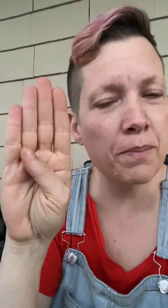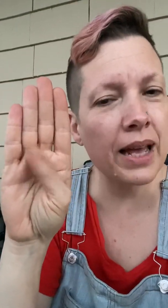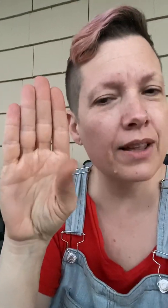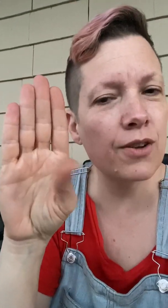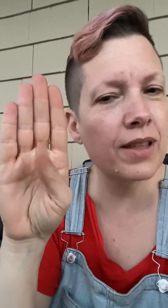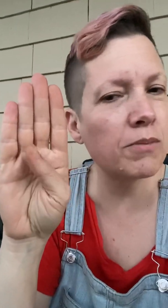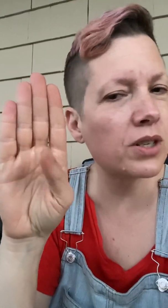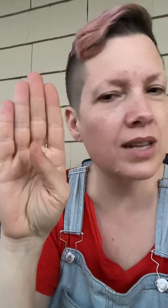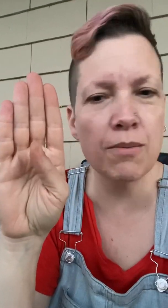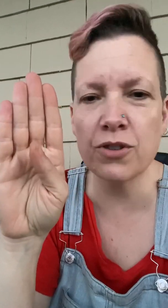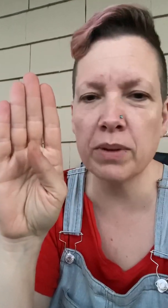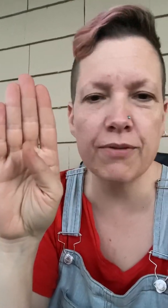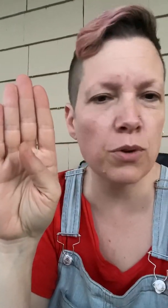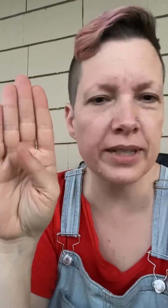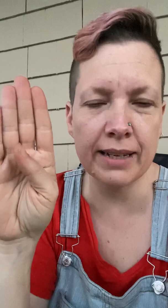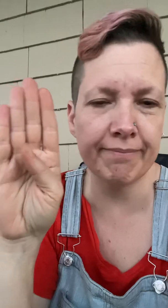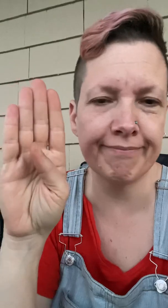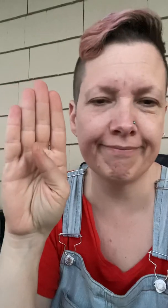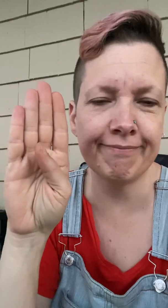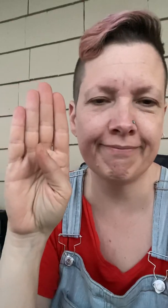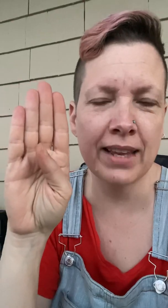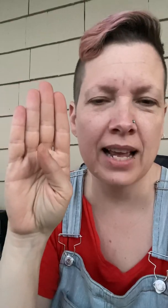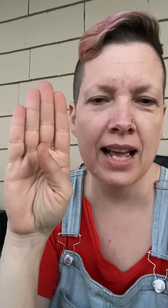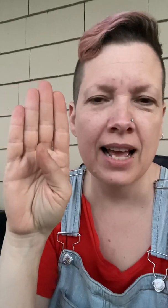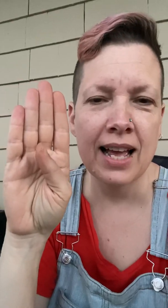and your thumb just comfortably folded in.